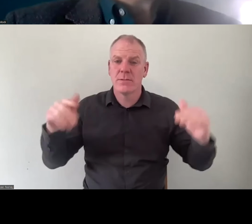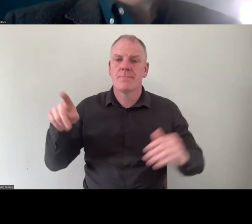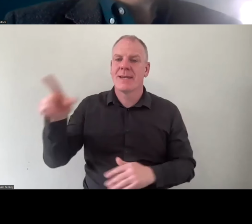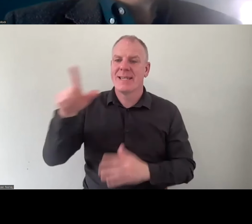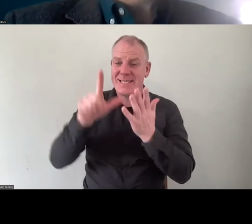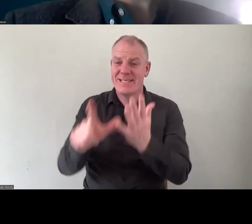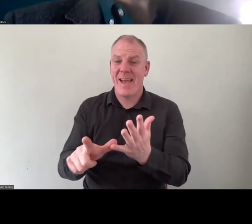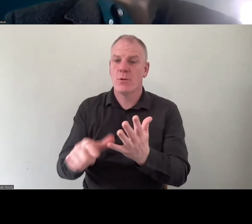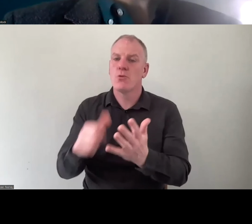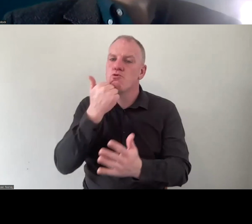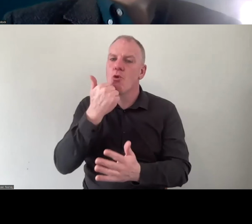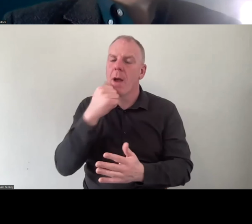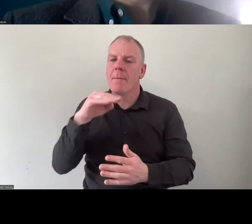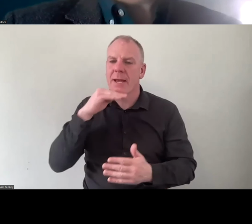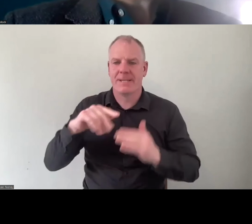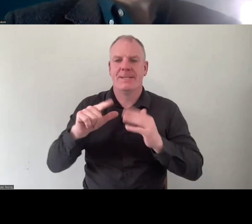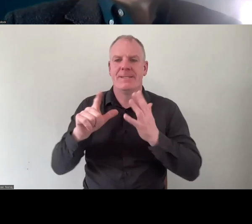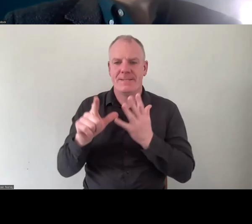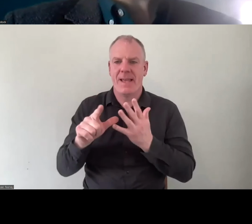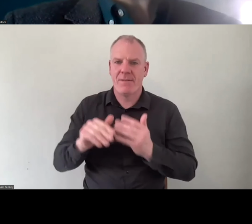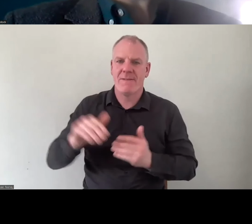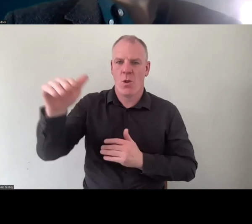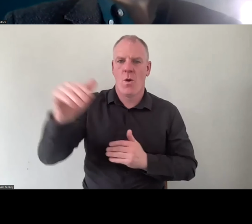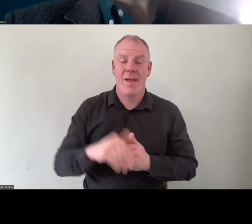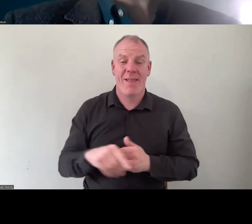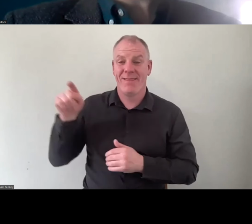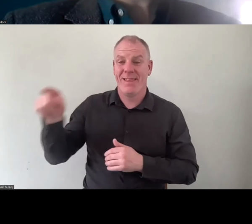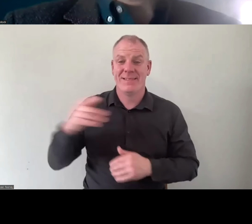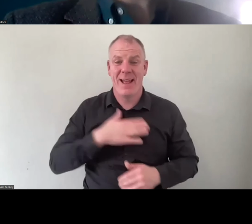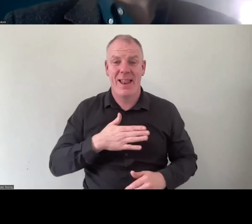And this one I like very much, which is showing the handrails...